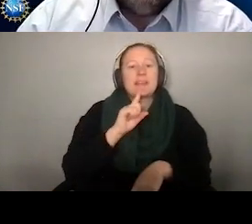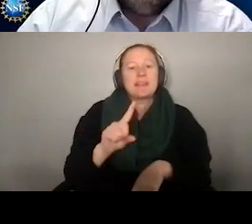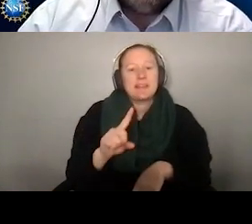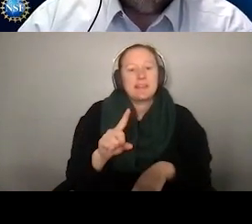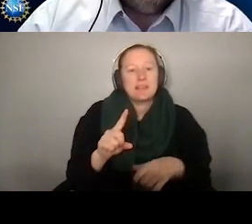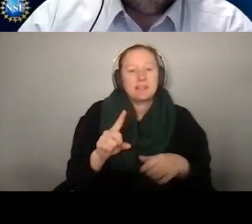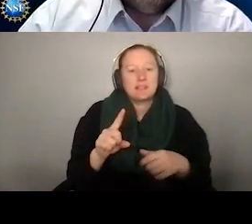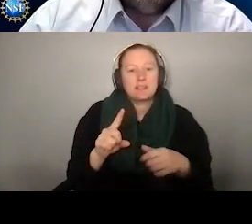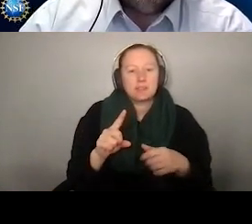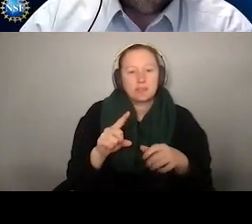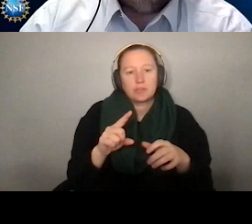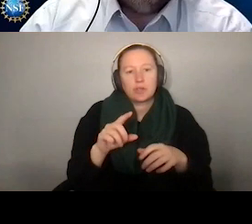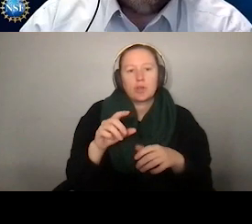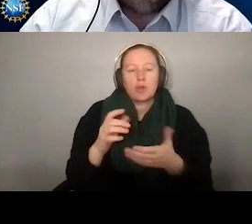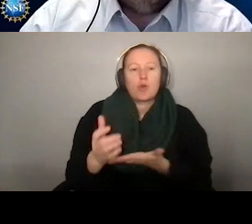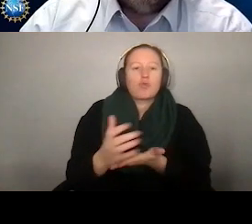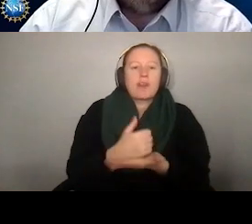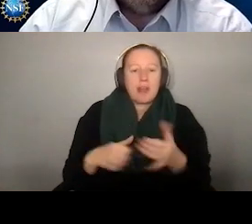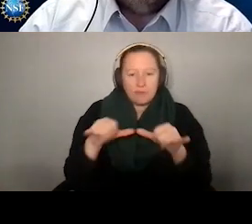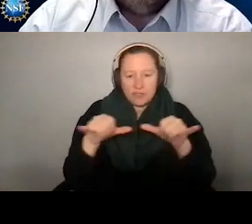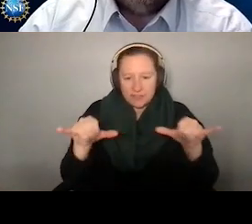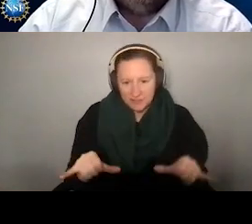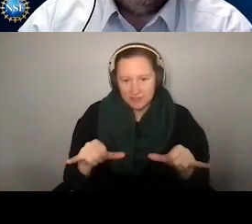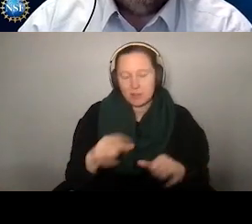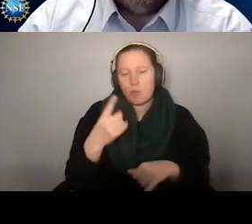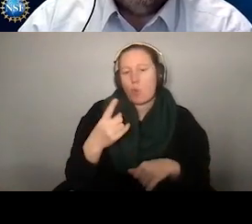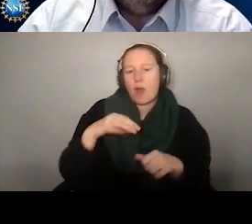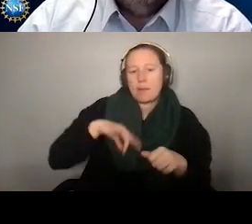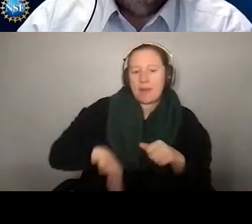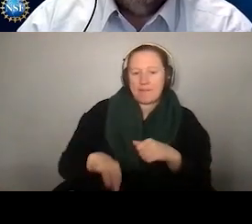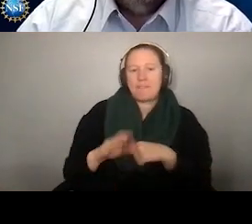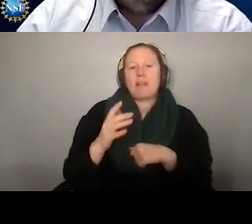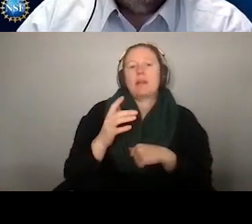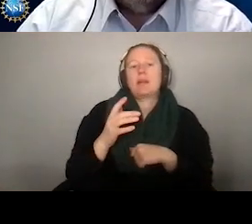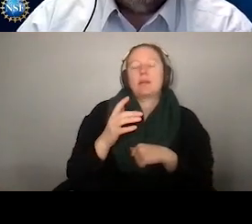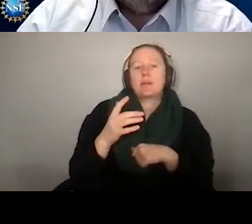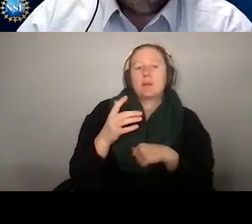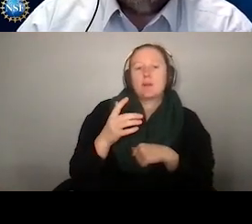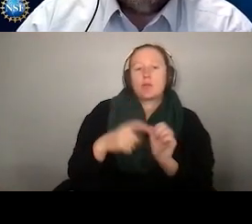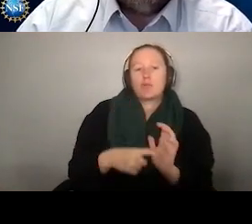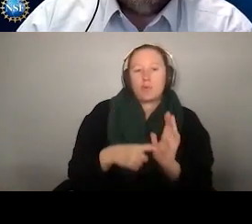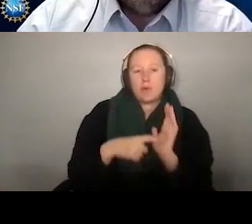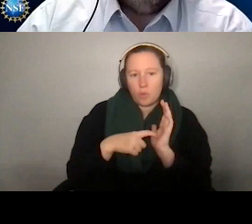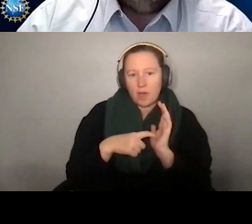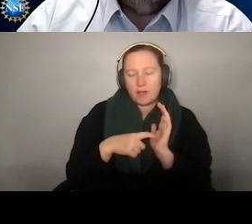One of the advantages of ACMS that our grantees hopefully enjoy is that it requires disbursement requests